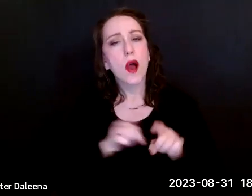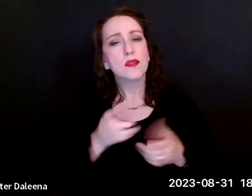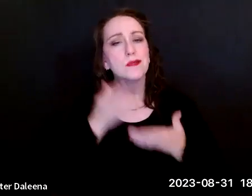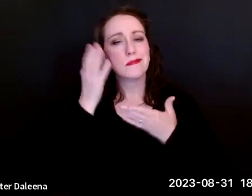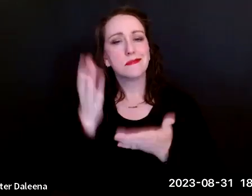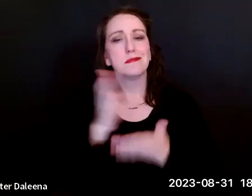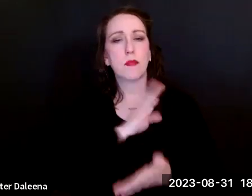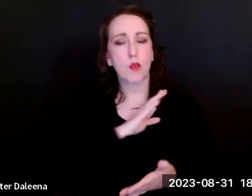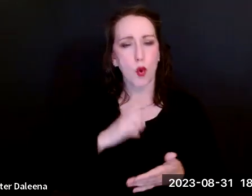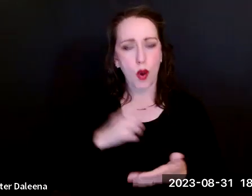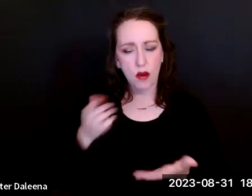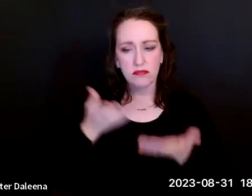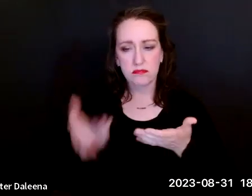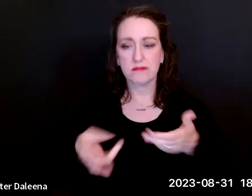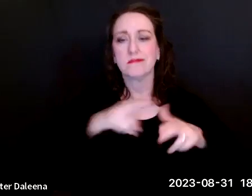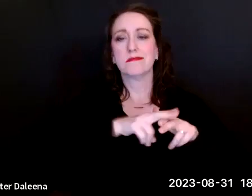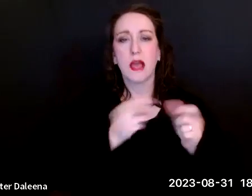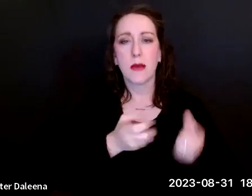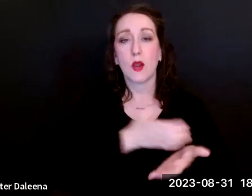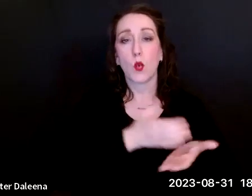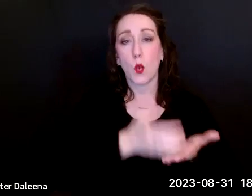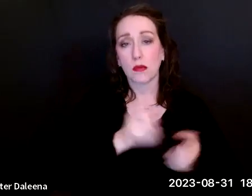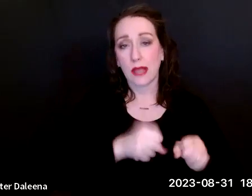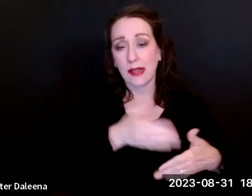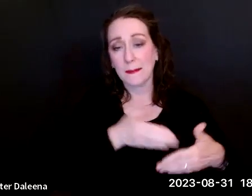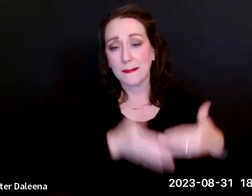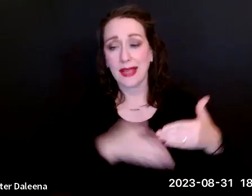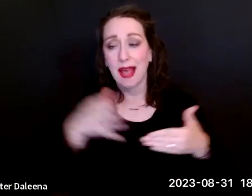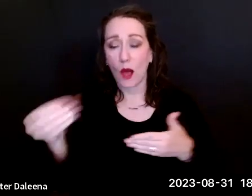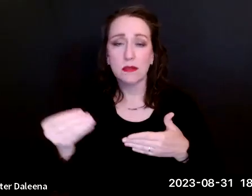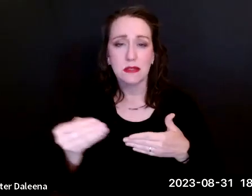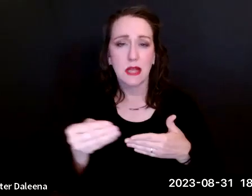board consider increasing the number of courses that can be completed outside the doctoral program